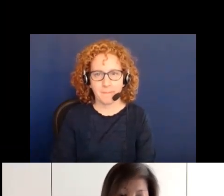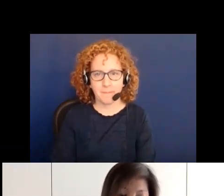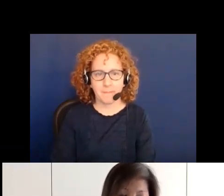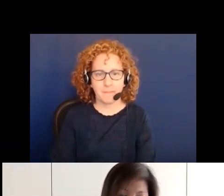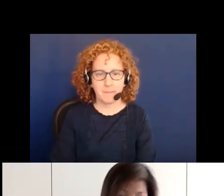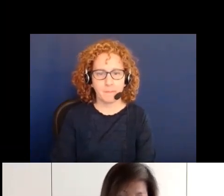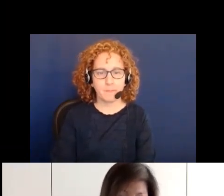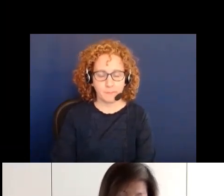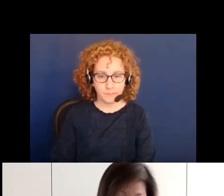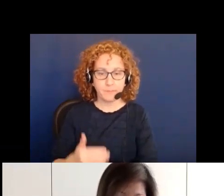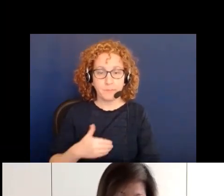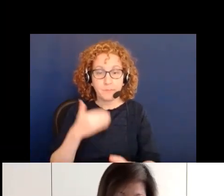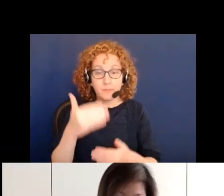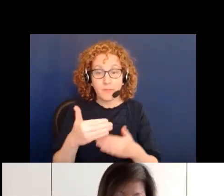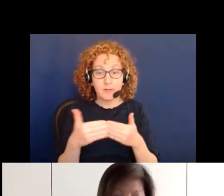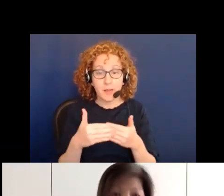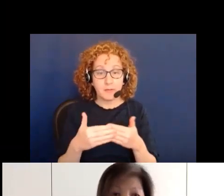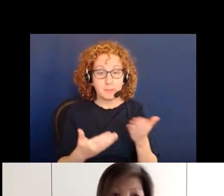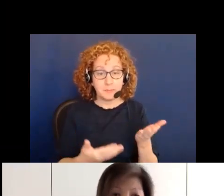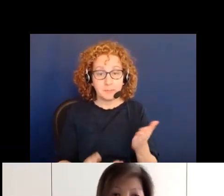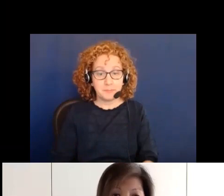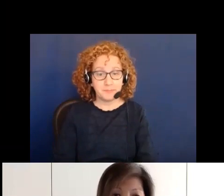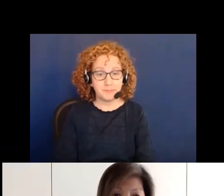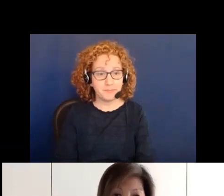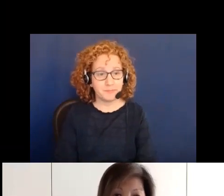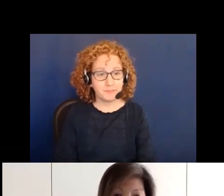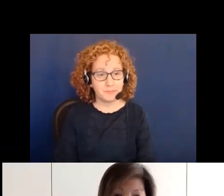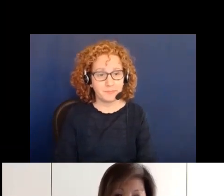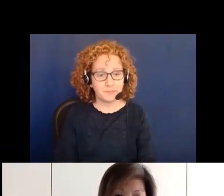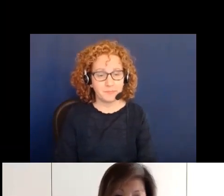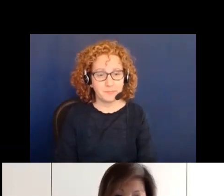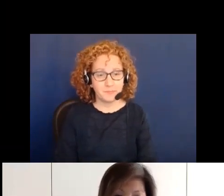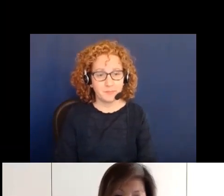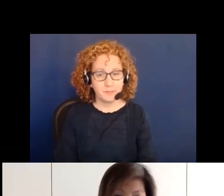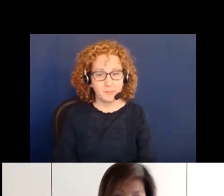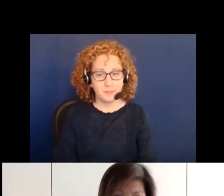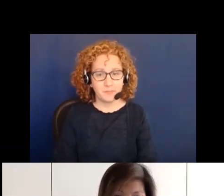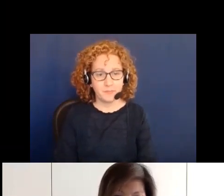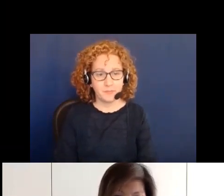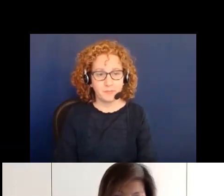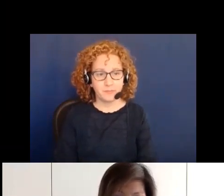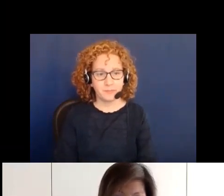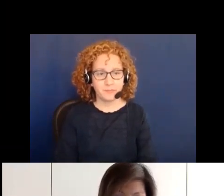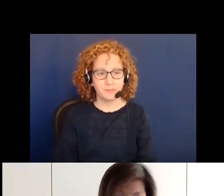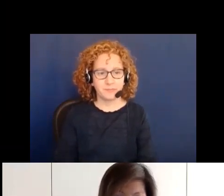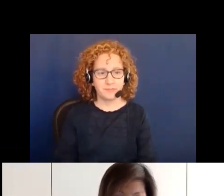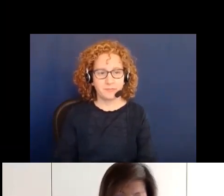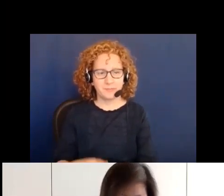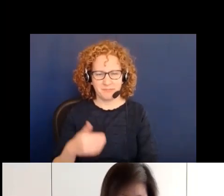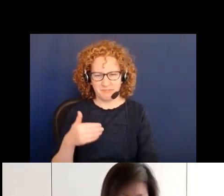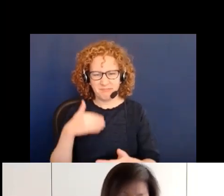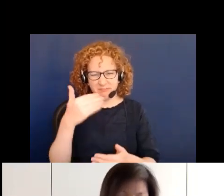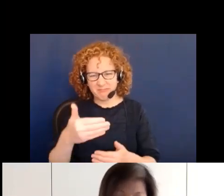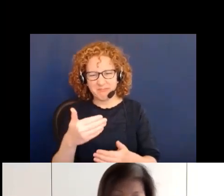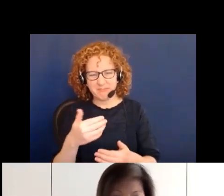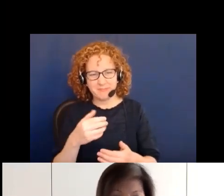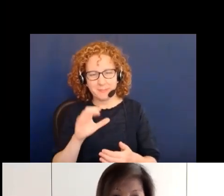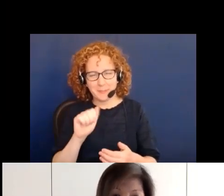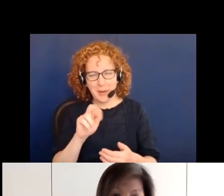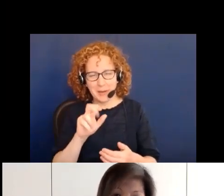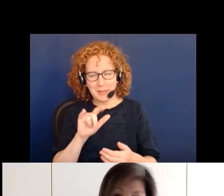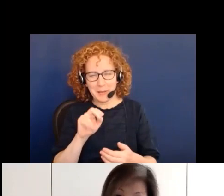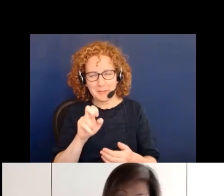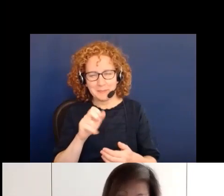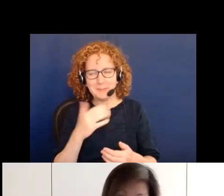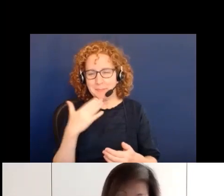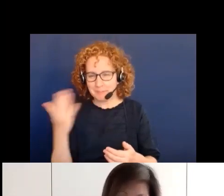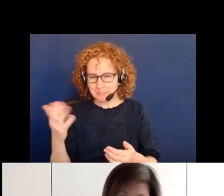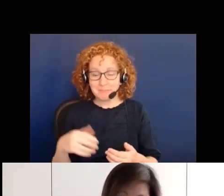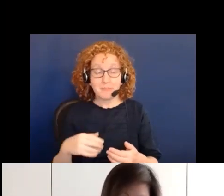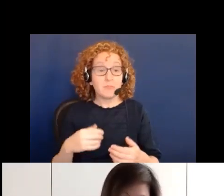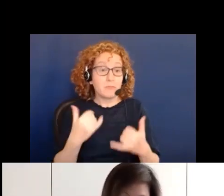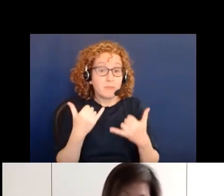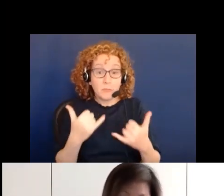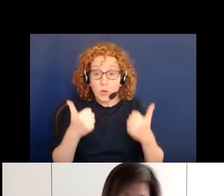and next slide please one more Caroline thank you so current challenges and issues as if we needed